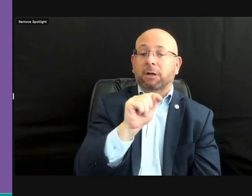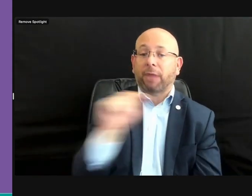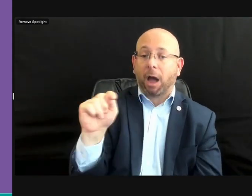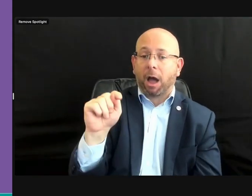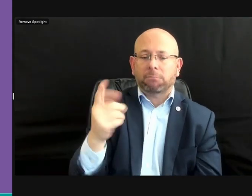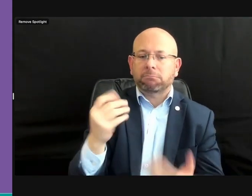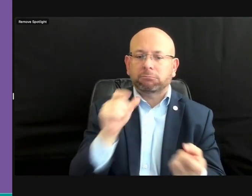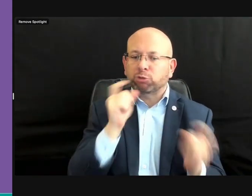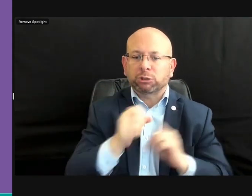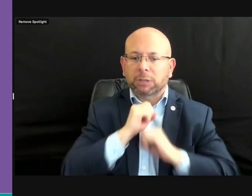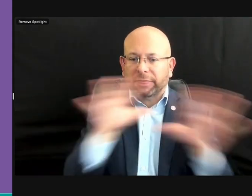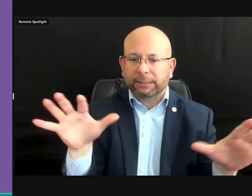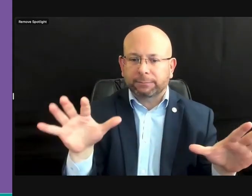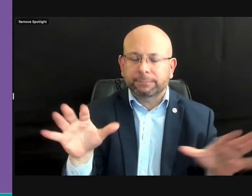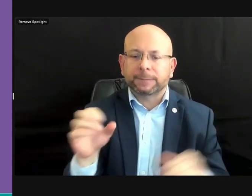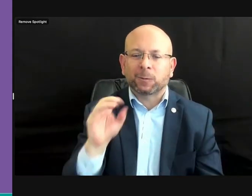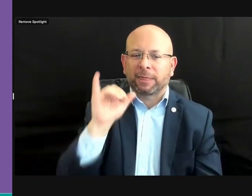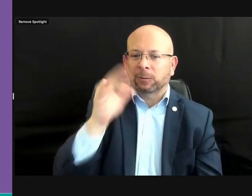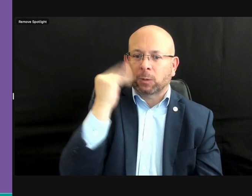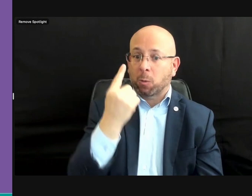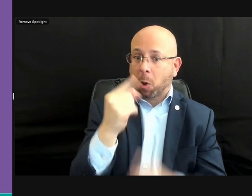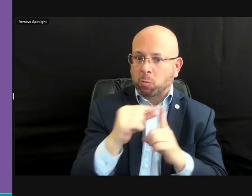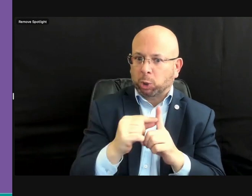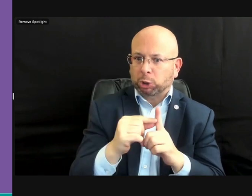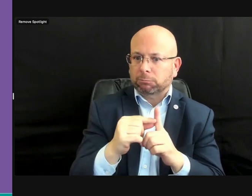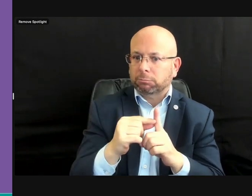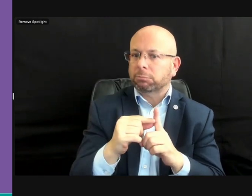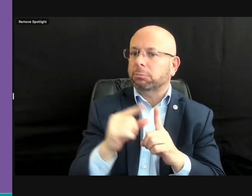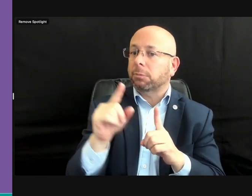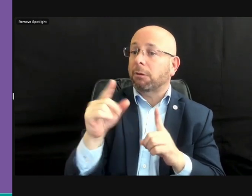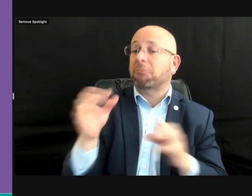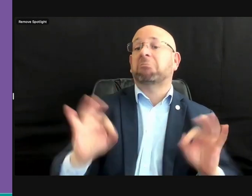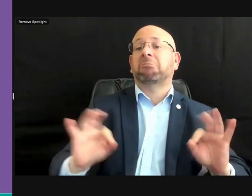Whereas in the previous sentence, missing a word may not change the meaning too much.